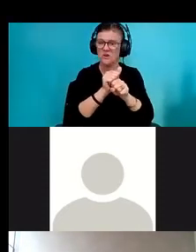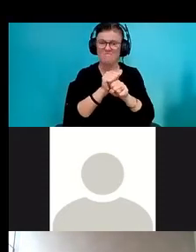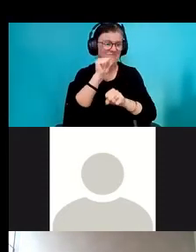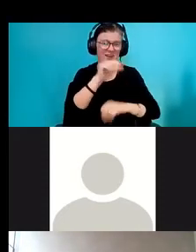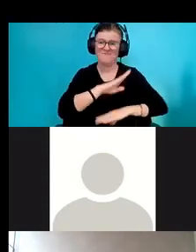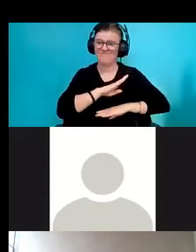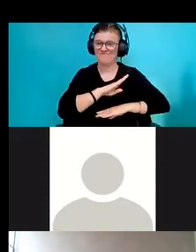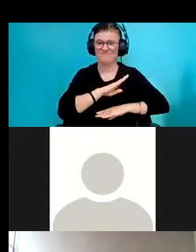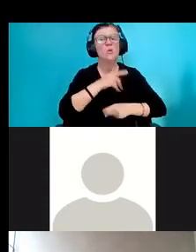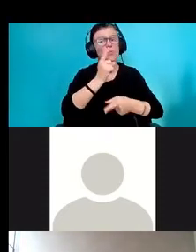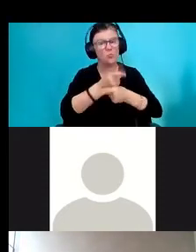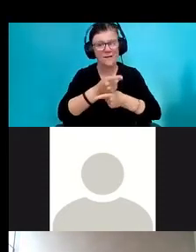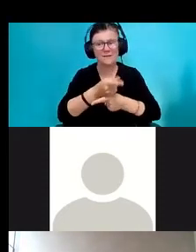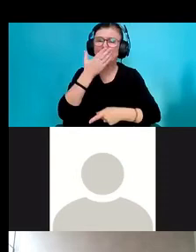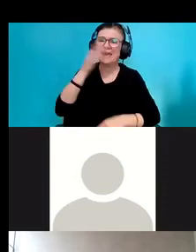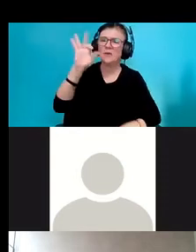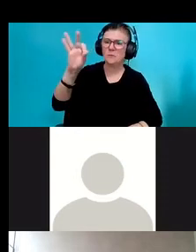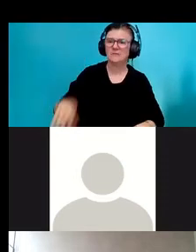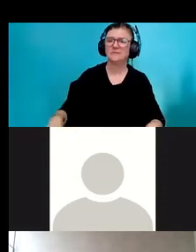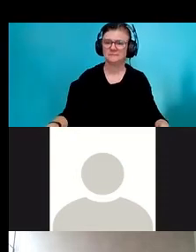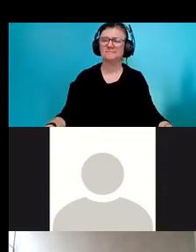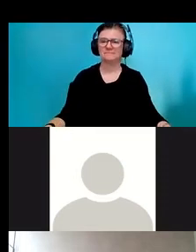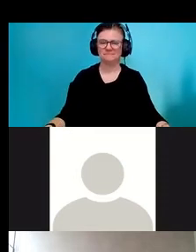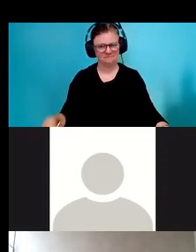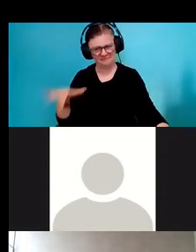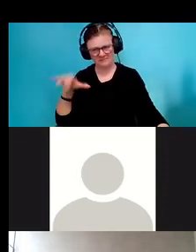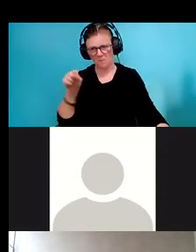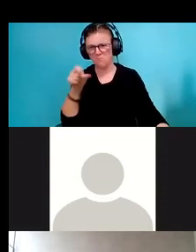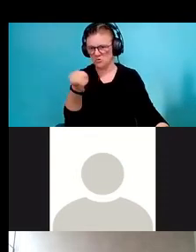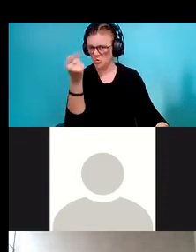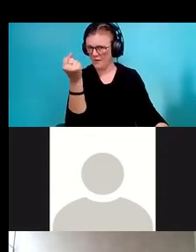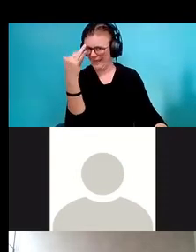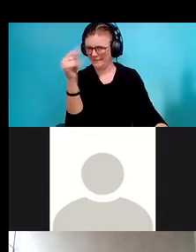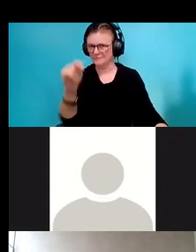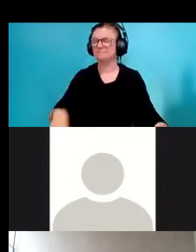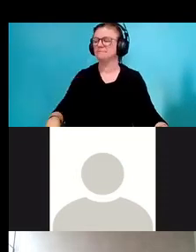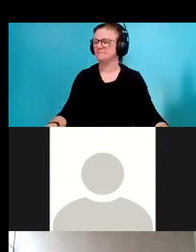Exactly. Thanks, everyone. Seems clear to me that you're getting it. Wonderful.